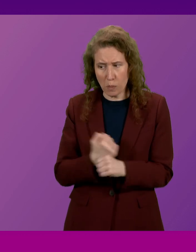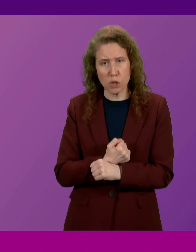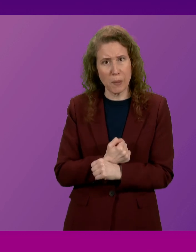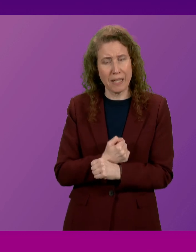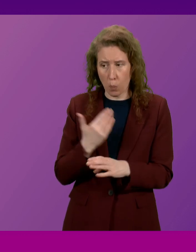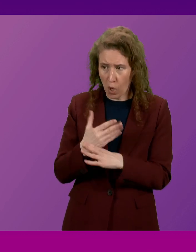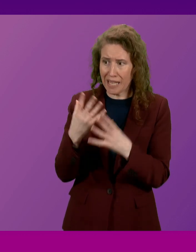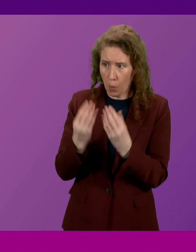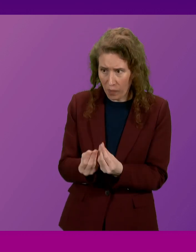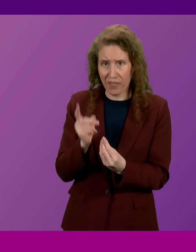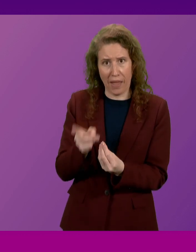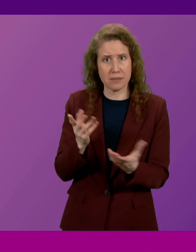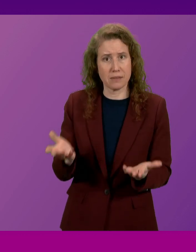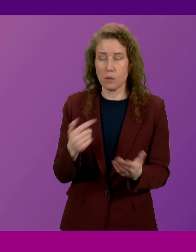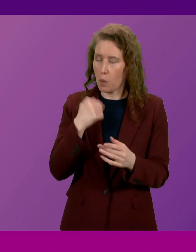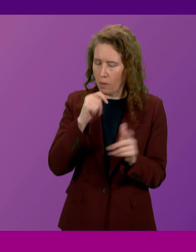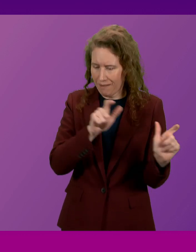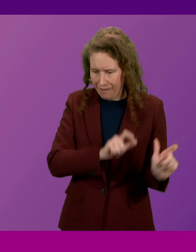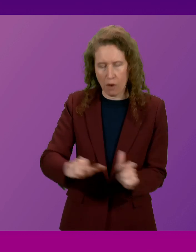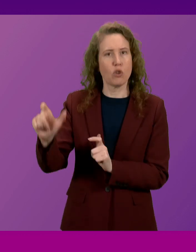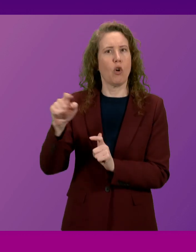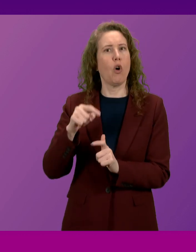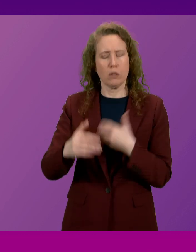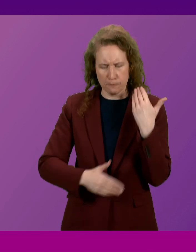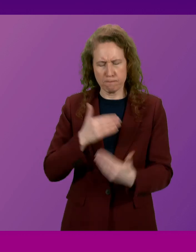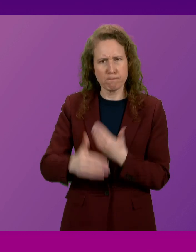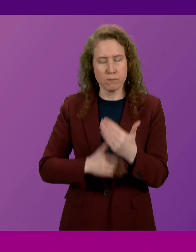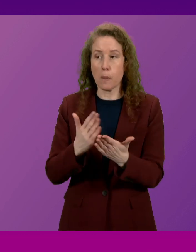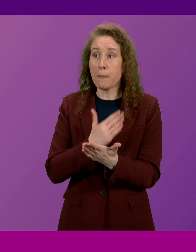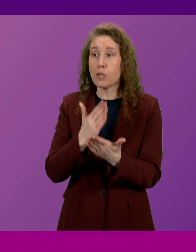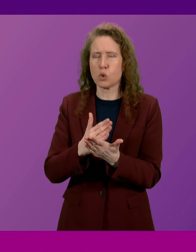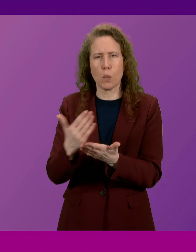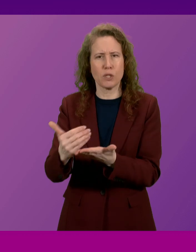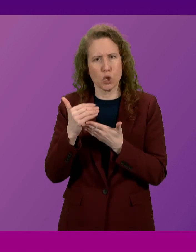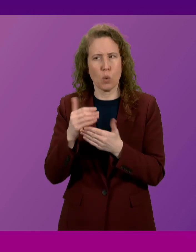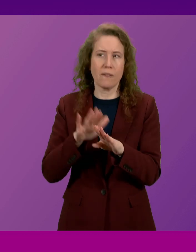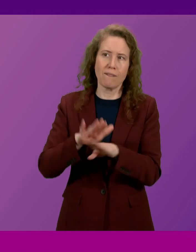and will continue to do, to ensure that we secure the future of Dundee.